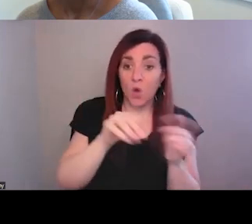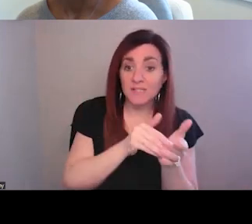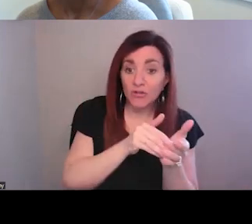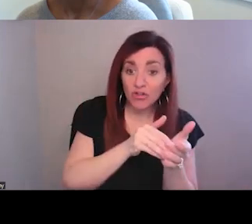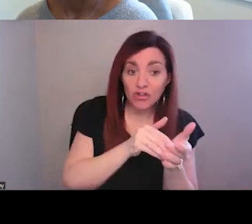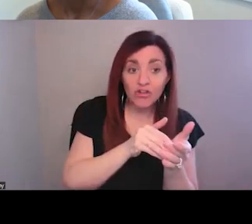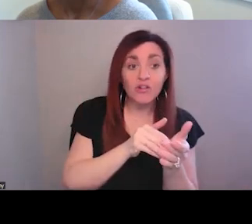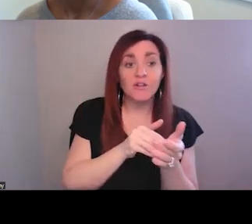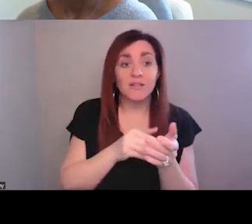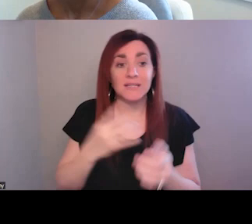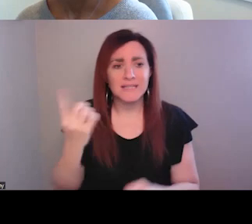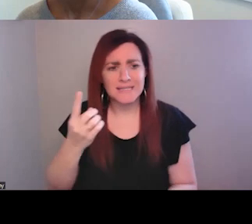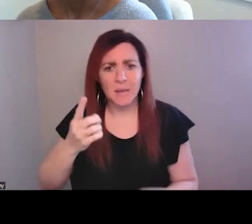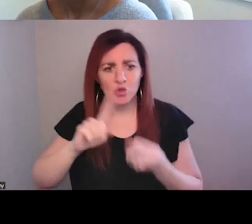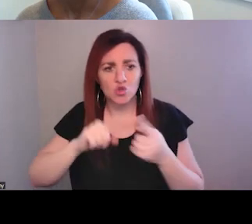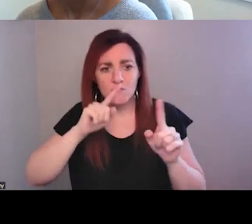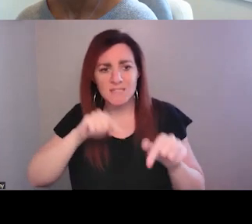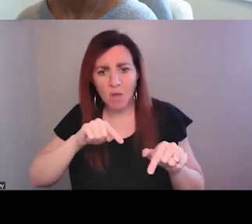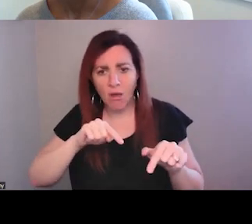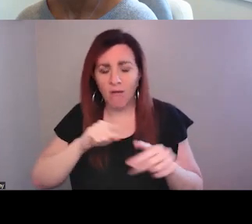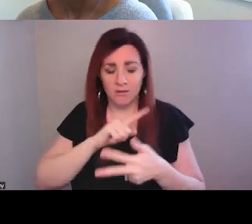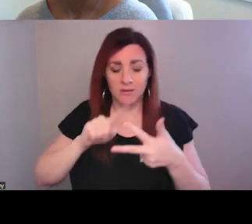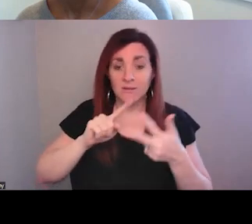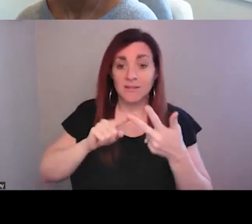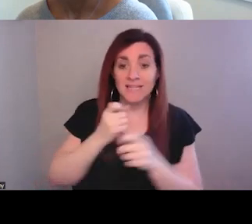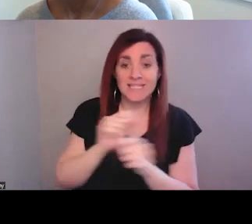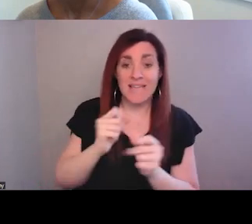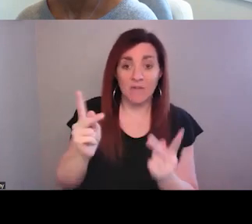TO RESPOND AND A SAFE PLACE TO BE. THAT IS OUR GOAL. SO WE ARE